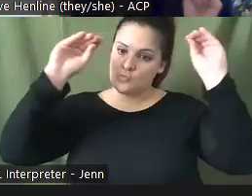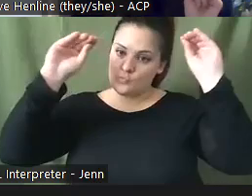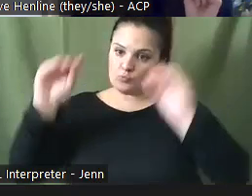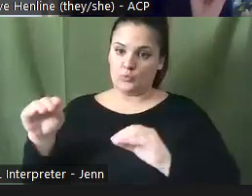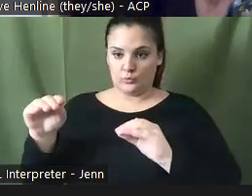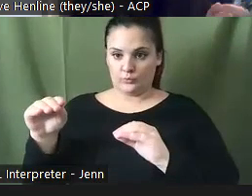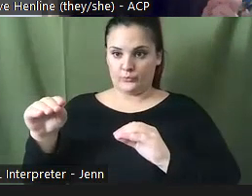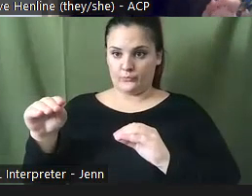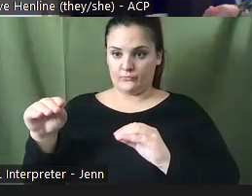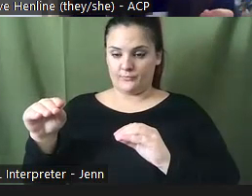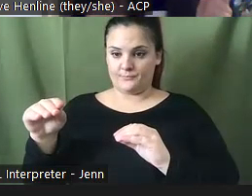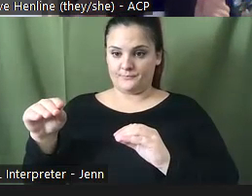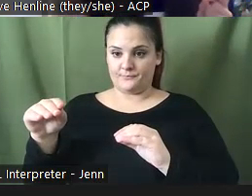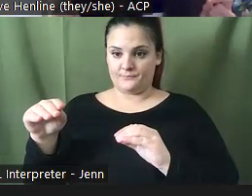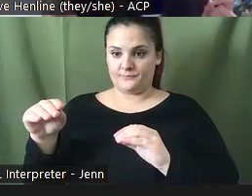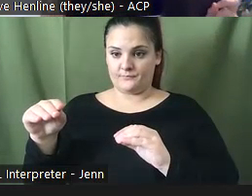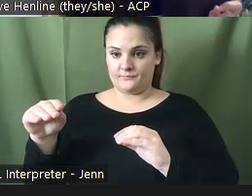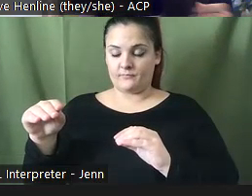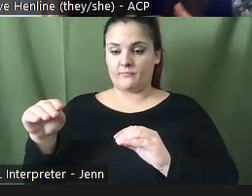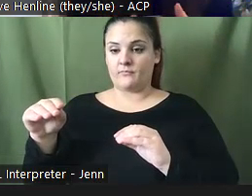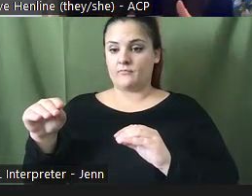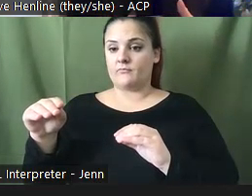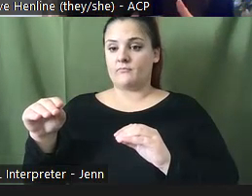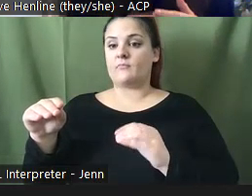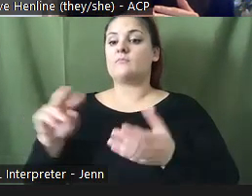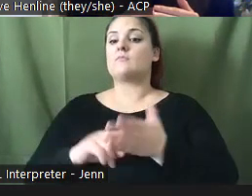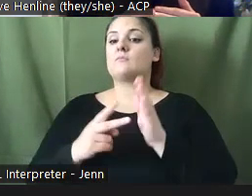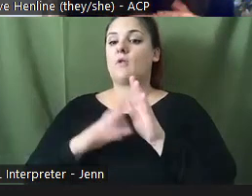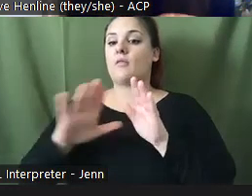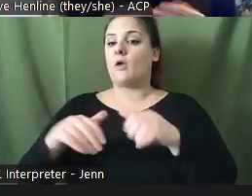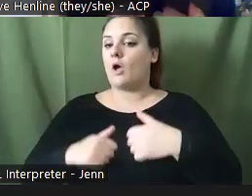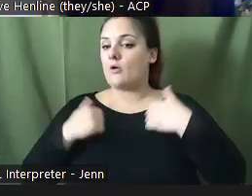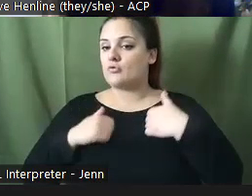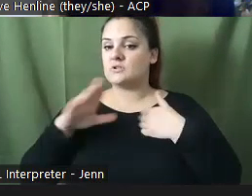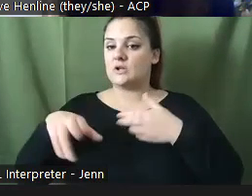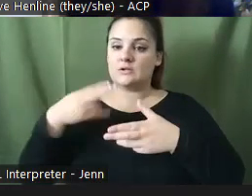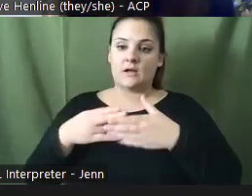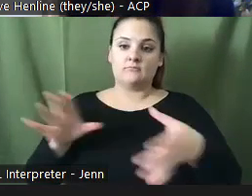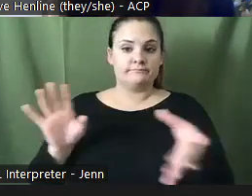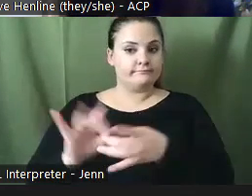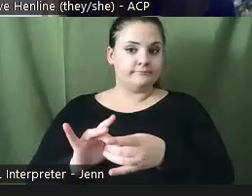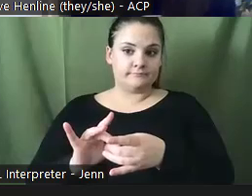connect their actual address and their actual name together. There is a 90-day period where